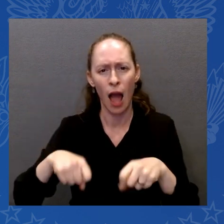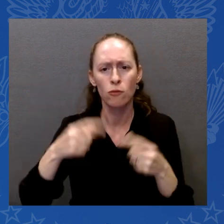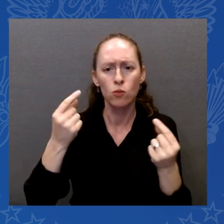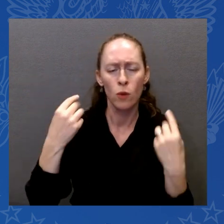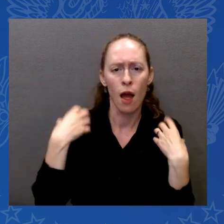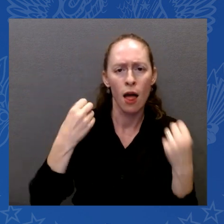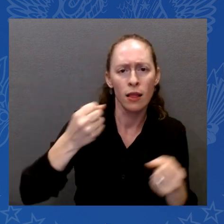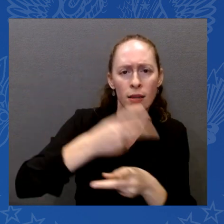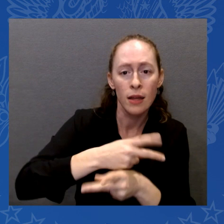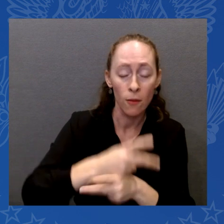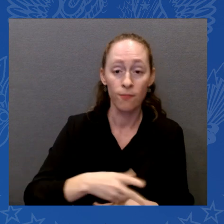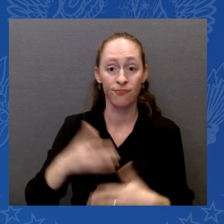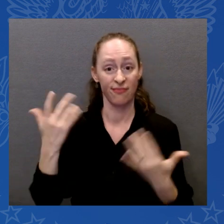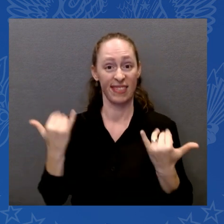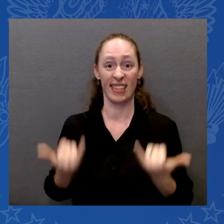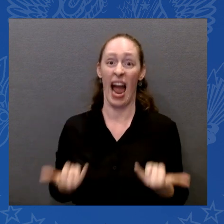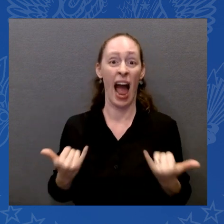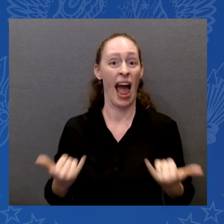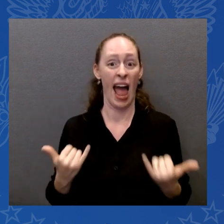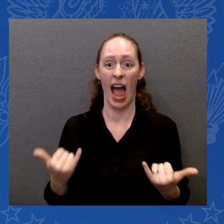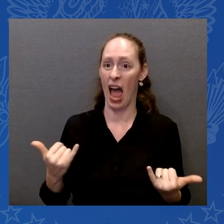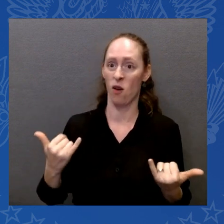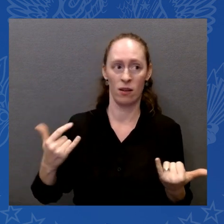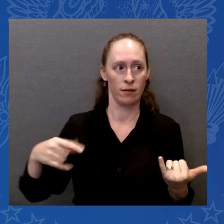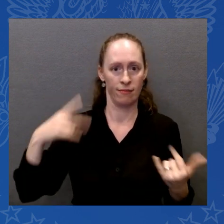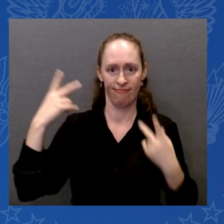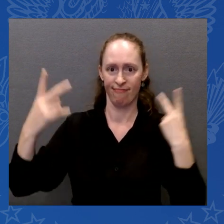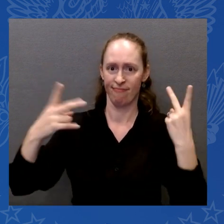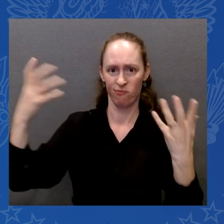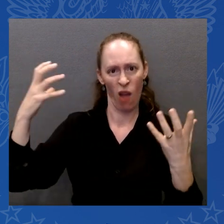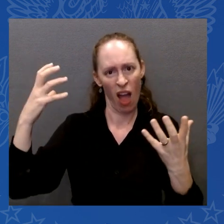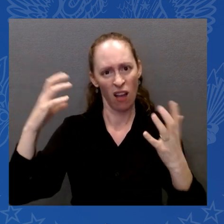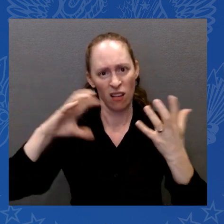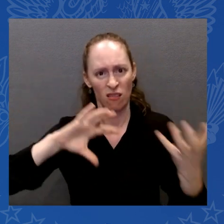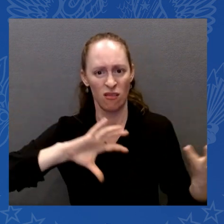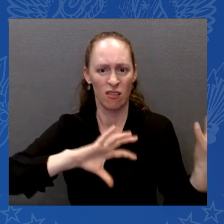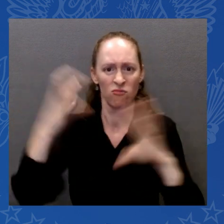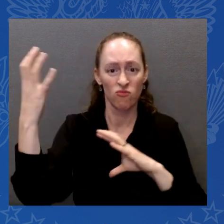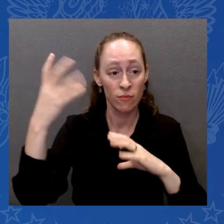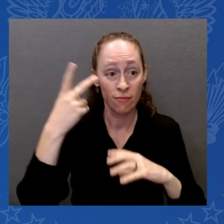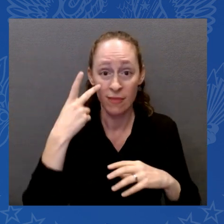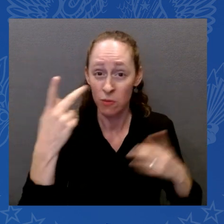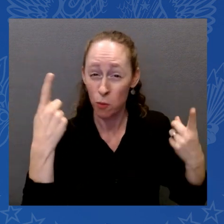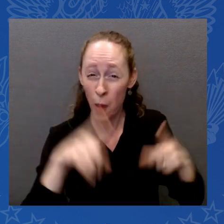a judge recently upheld an 1864 -- that's not a statute, that's the year --